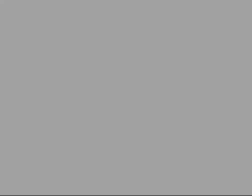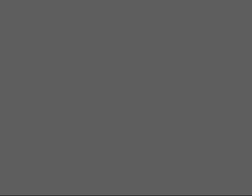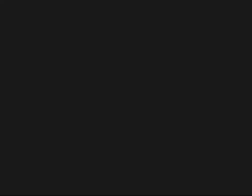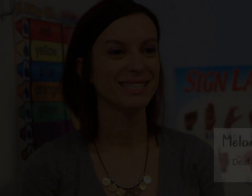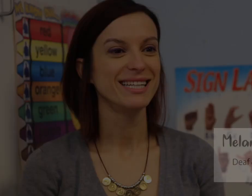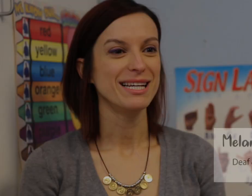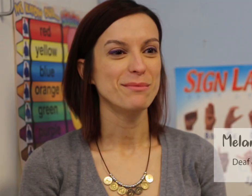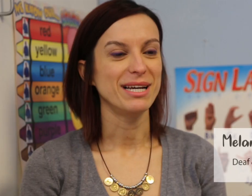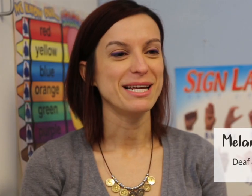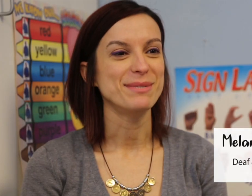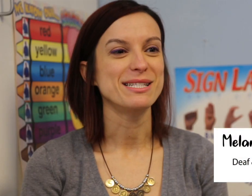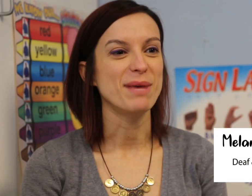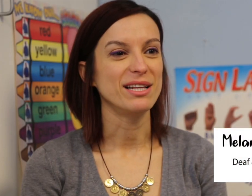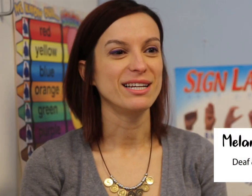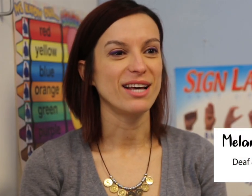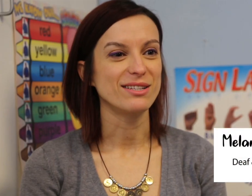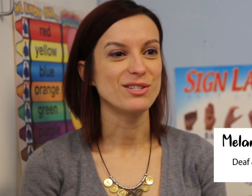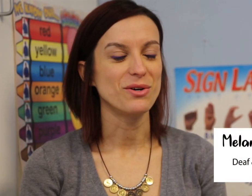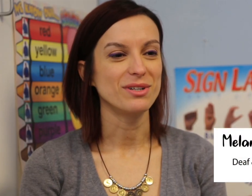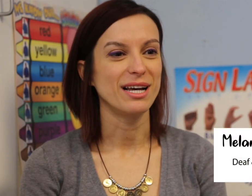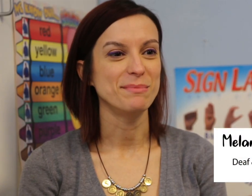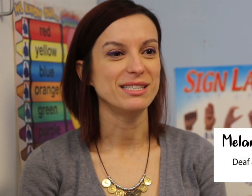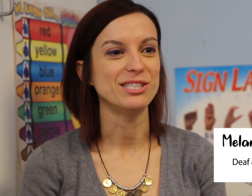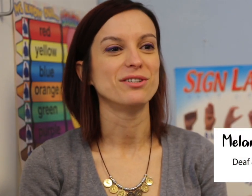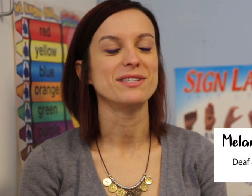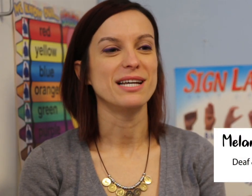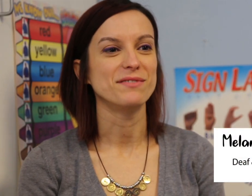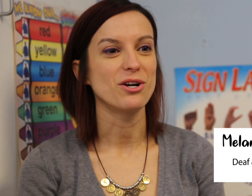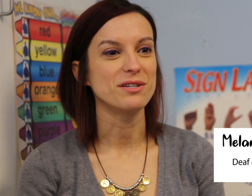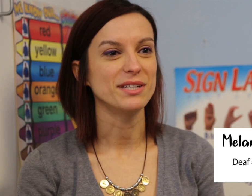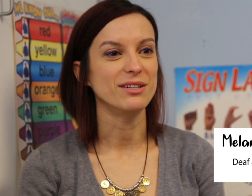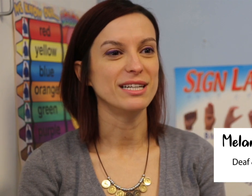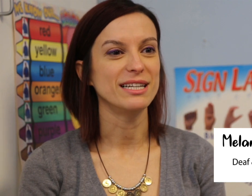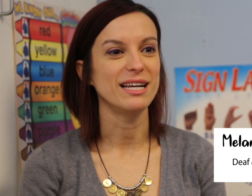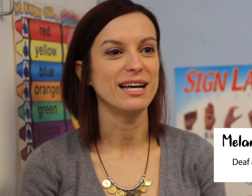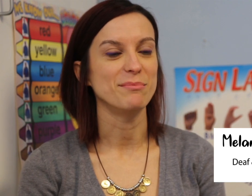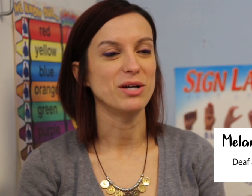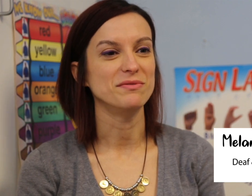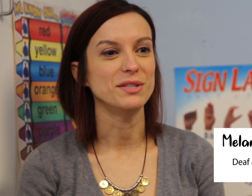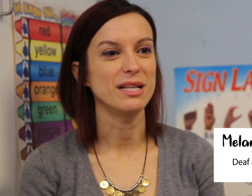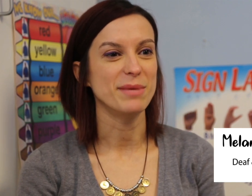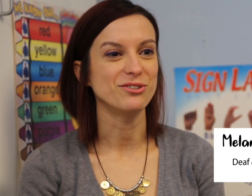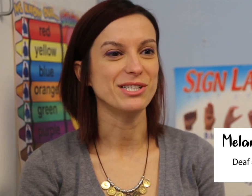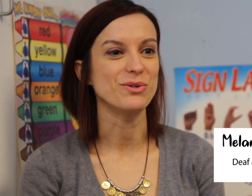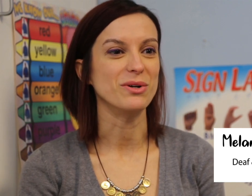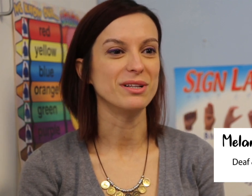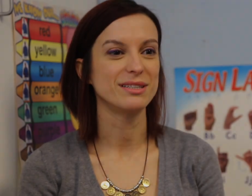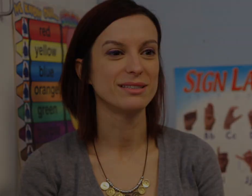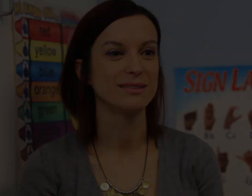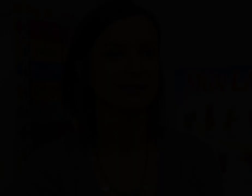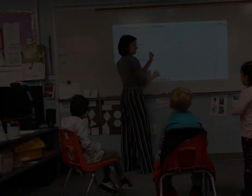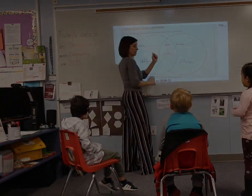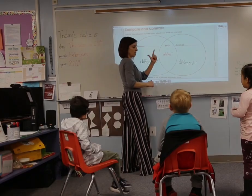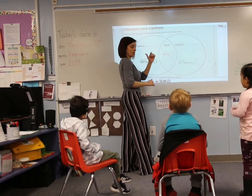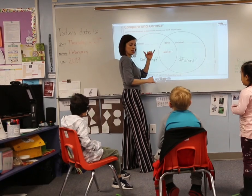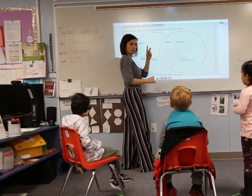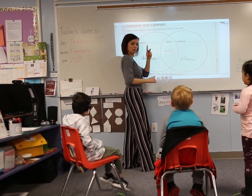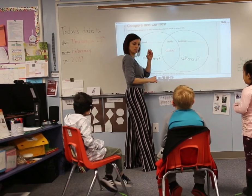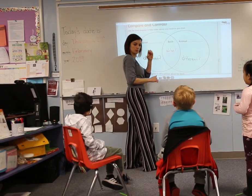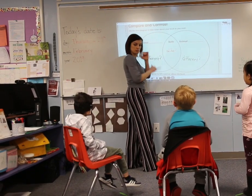my name is Melanie Gladstone I'm the Teacher of the deaf and hard of hearing at Mountain View Elementary School